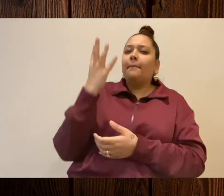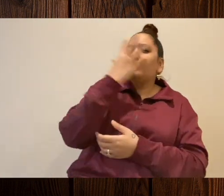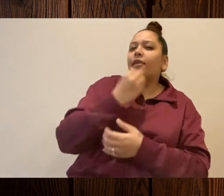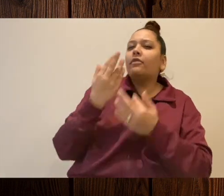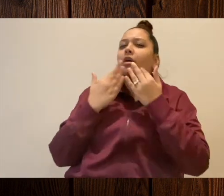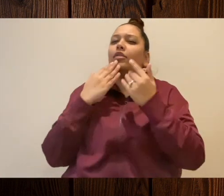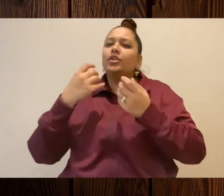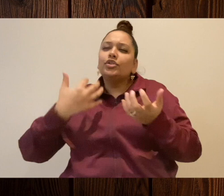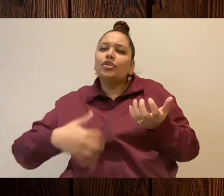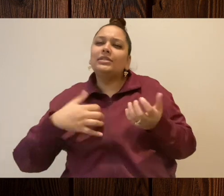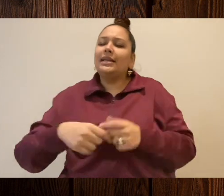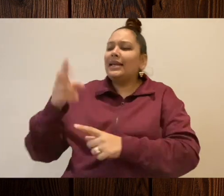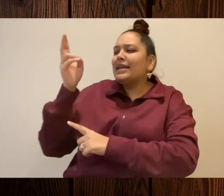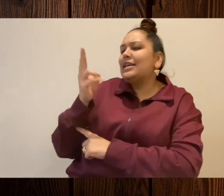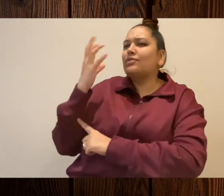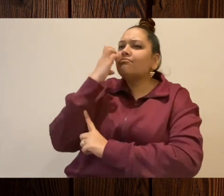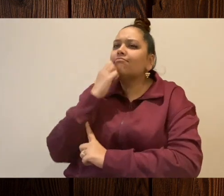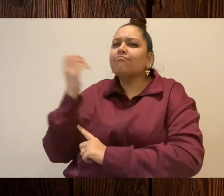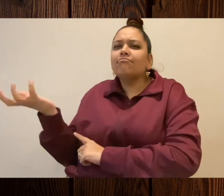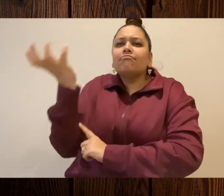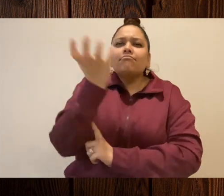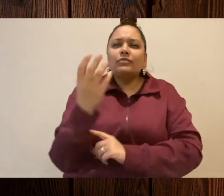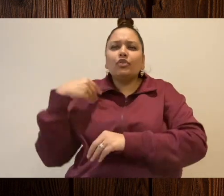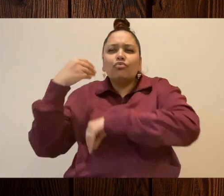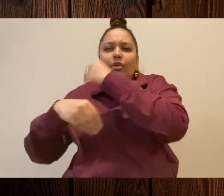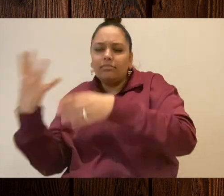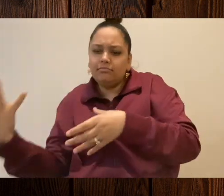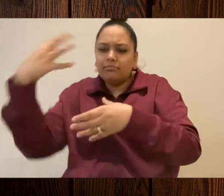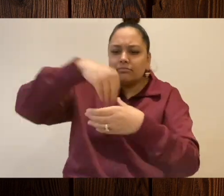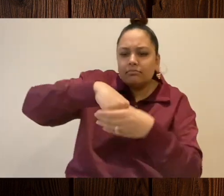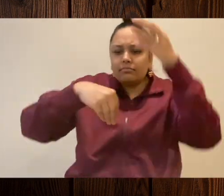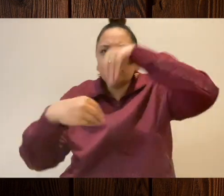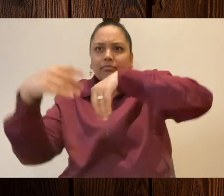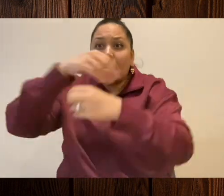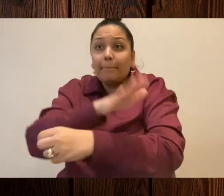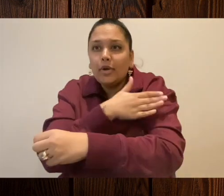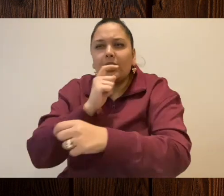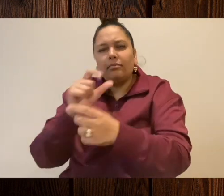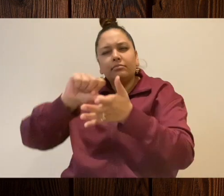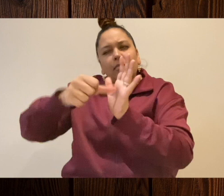I have been playing guitar more and a big part of why I started playing guitar more (which I don't think I've told you this